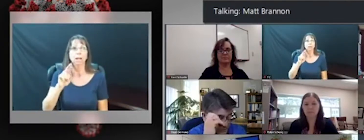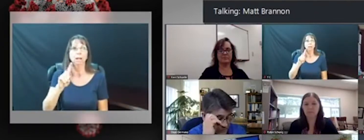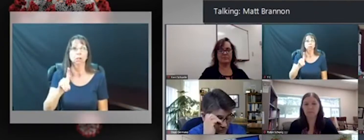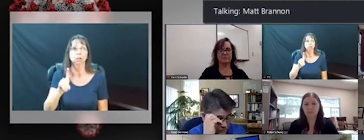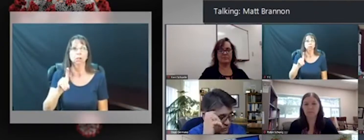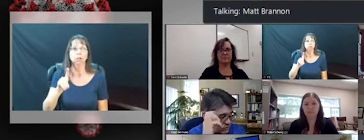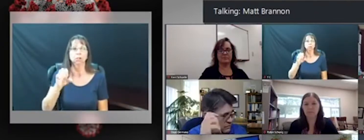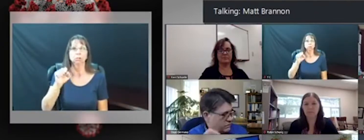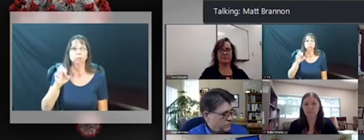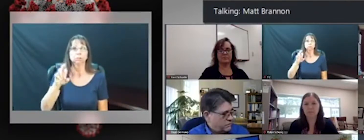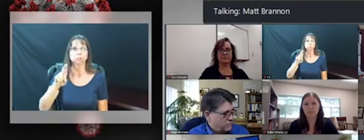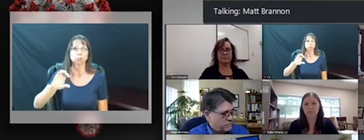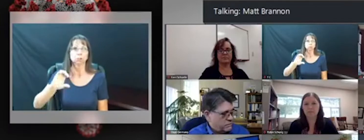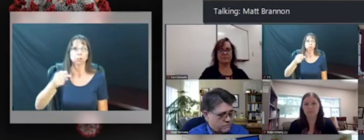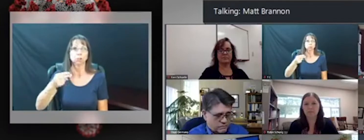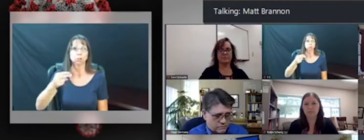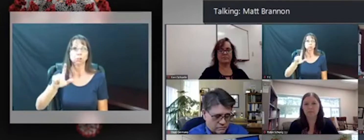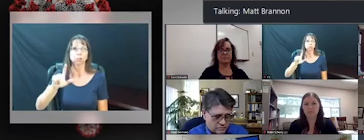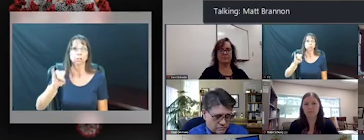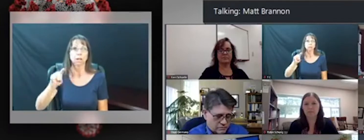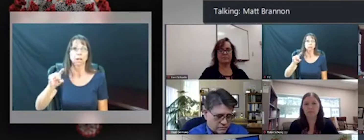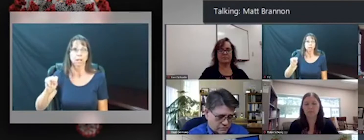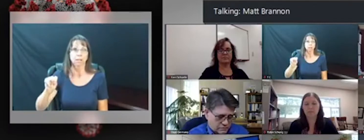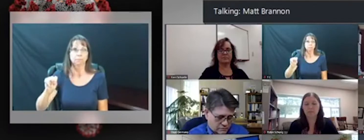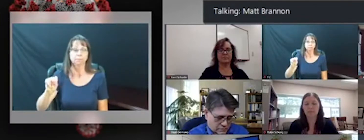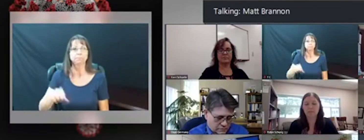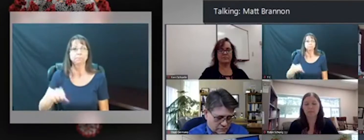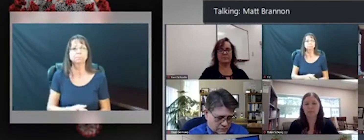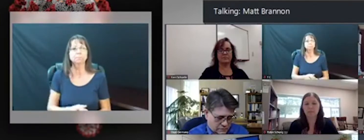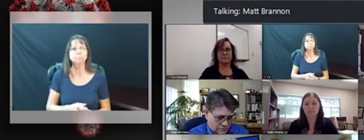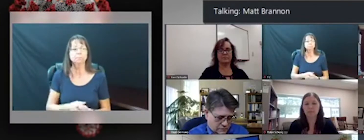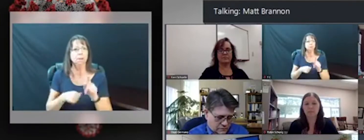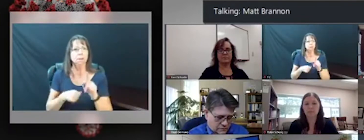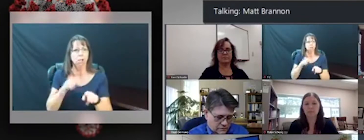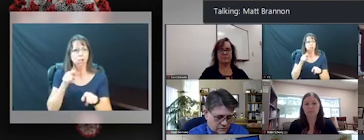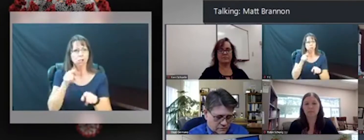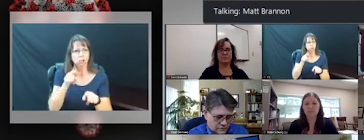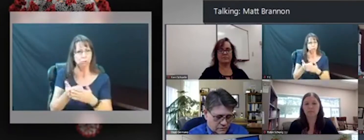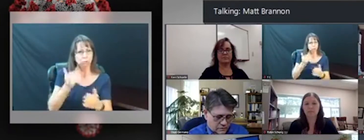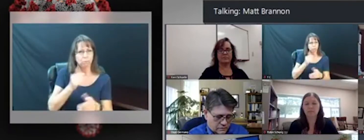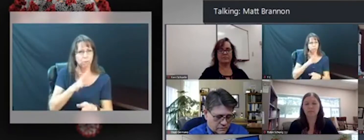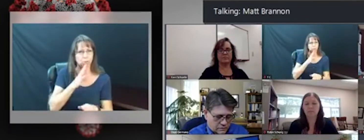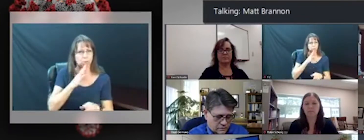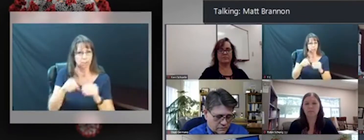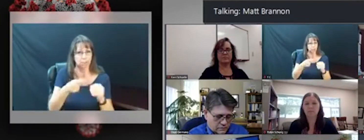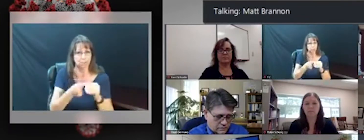you brought up Bethel yesterday being tied to, I believe you said, 123 cases in the last two weeks.